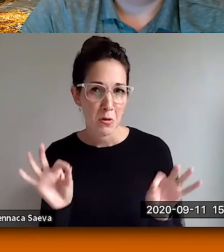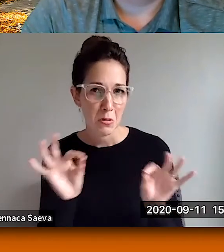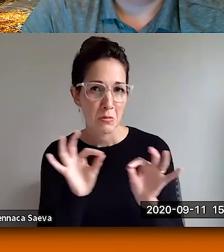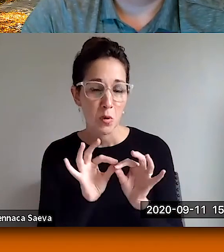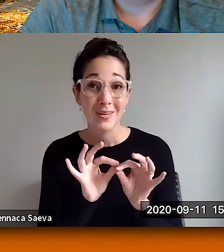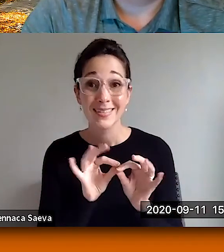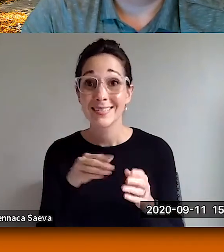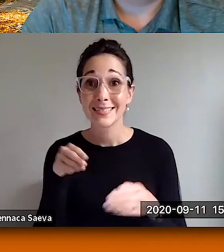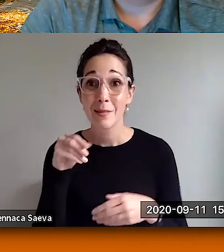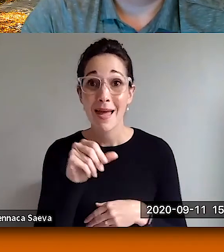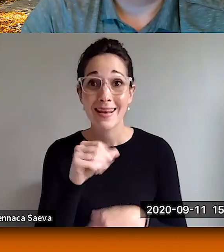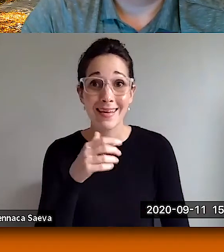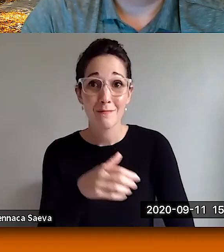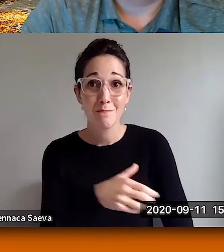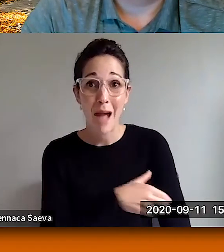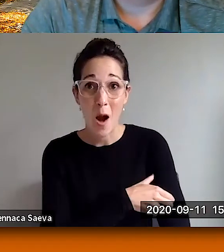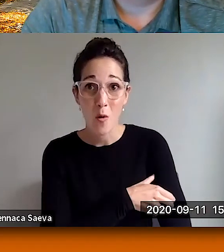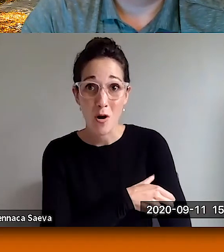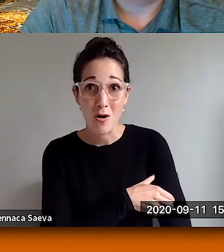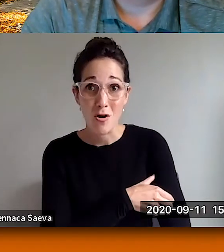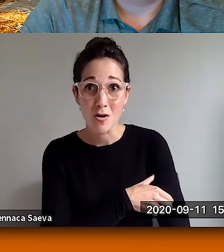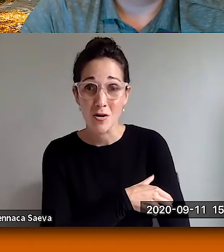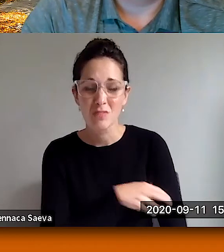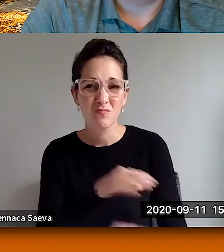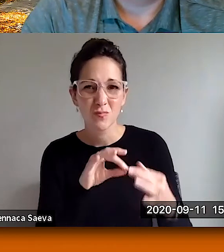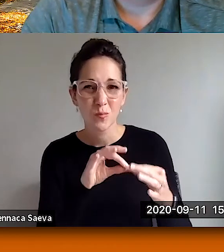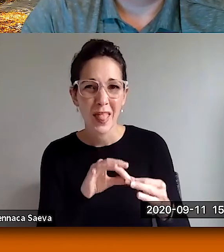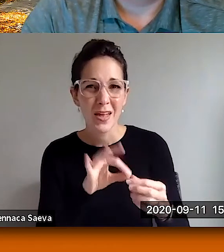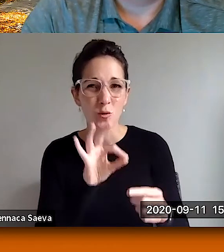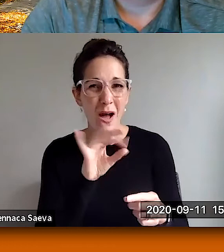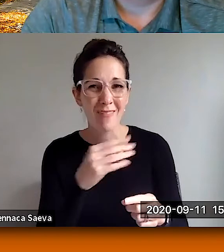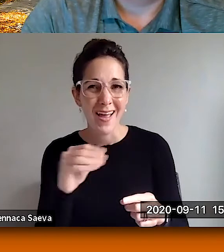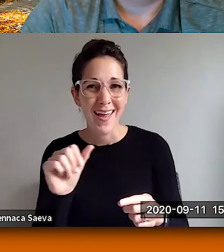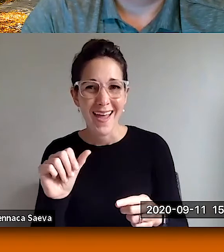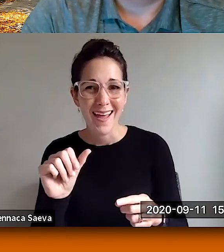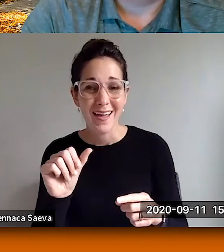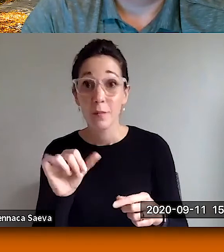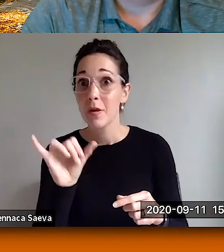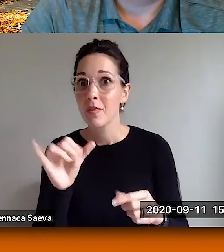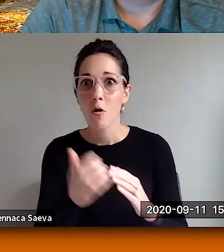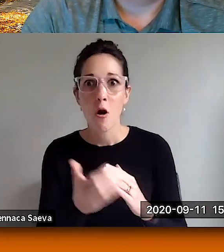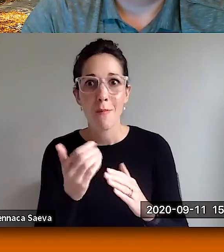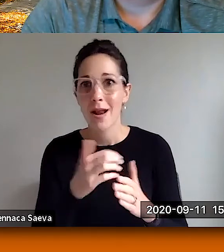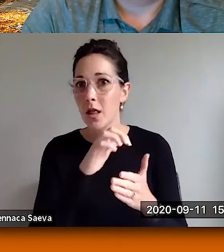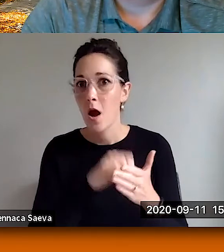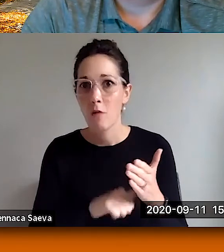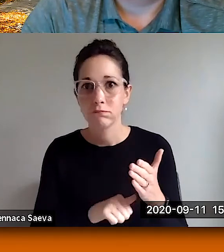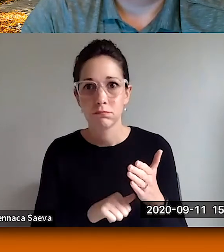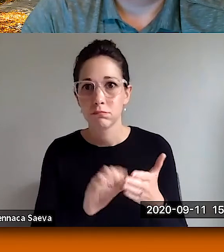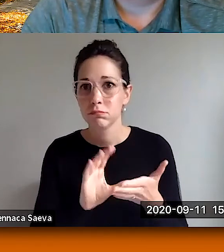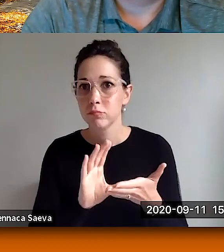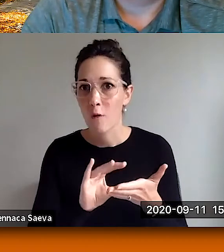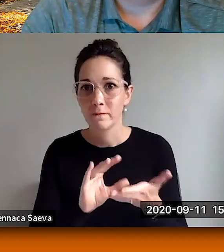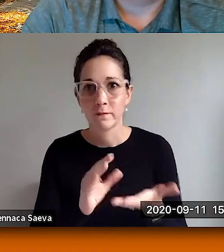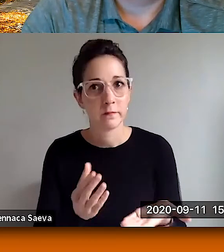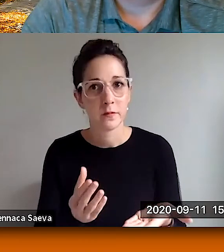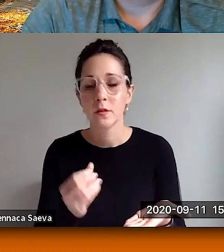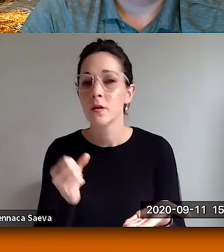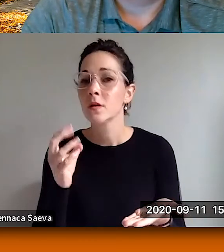when you're talking about F&A. So that's something that automatically gets deducted. And when David was saying that F&A comes out of